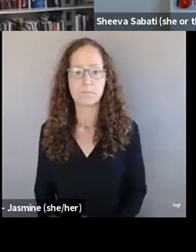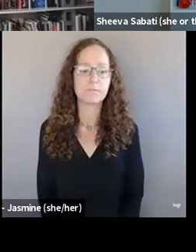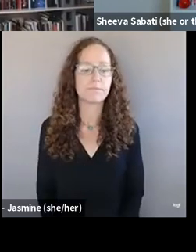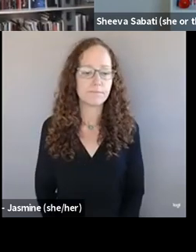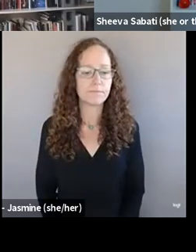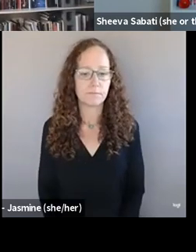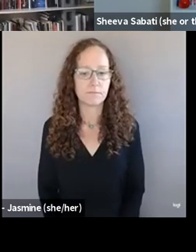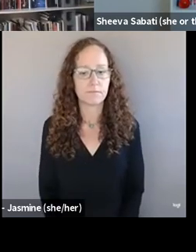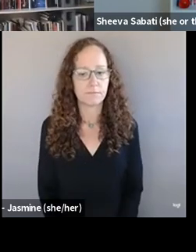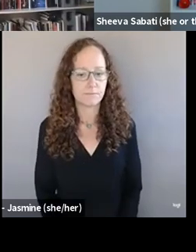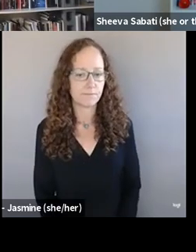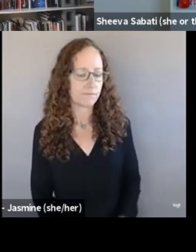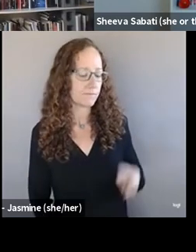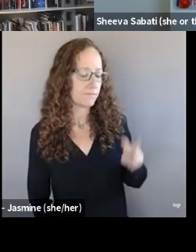I just want to say really quick building on what you just said,